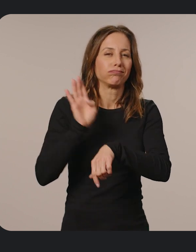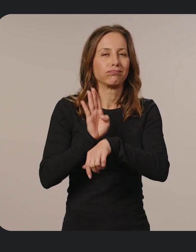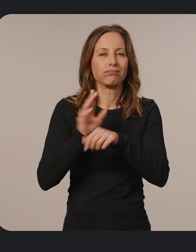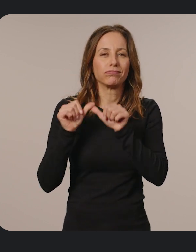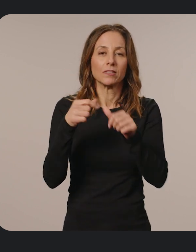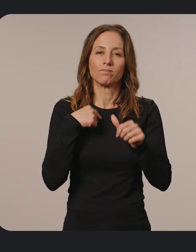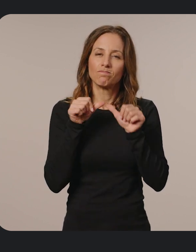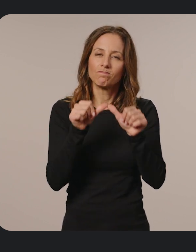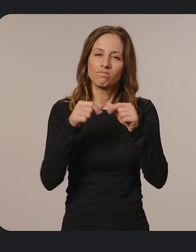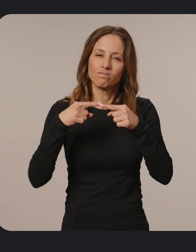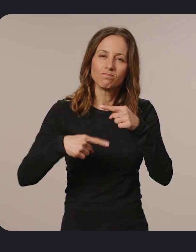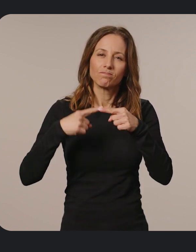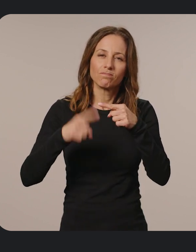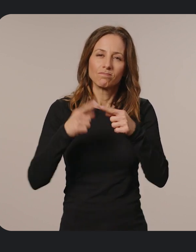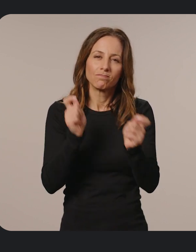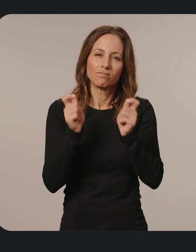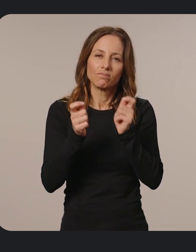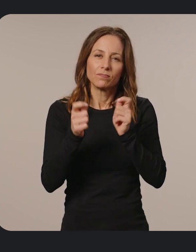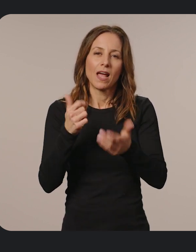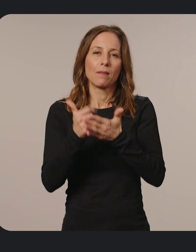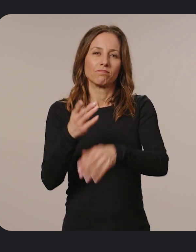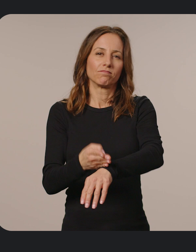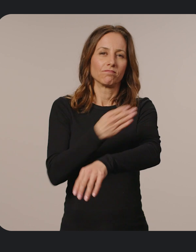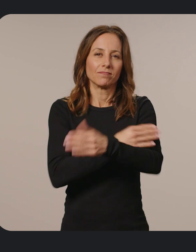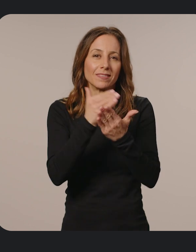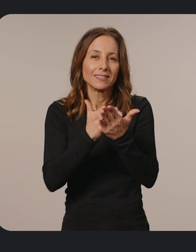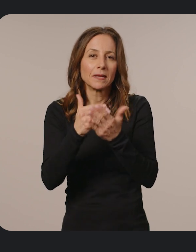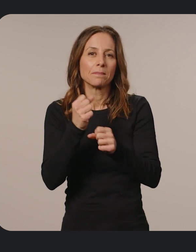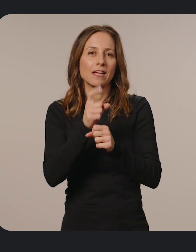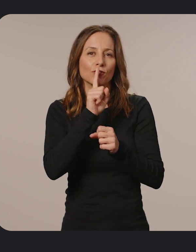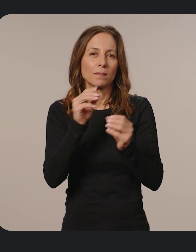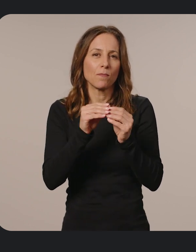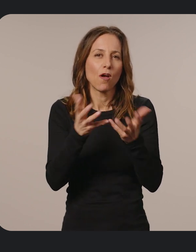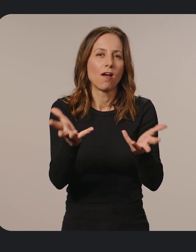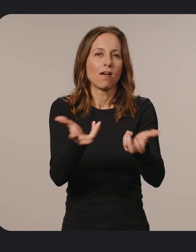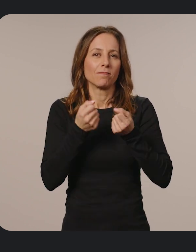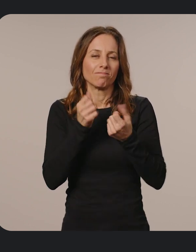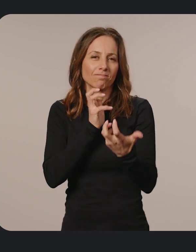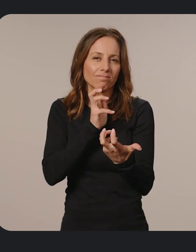we've been continually iterating to enhance listings to help you craft better and more personalized content that